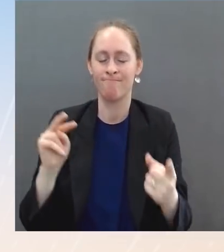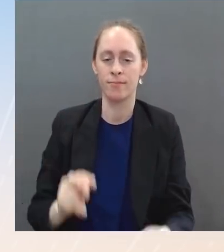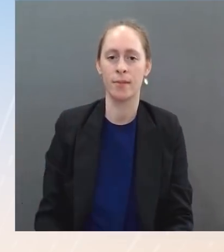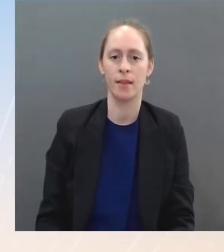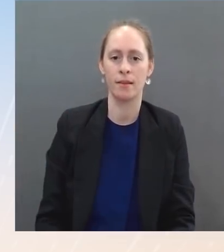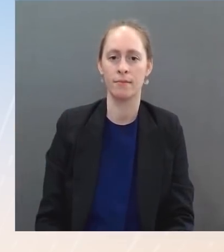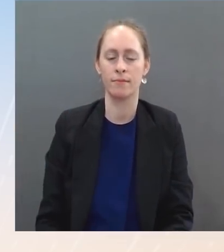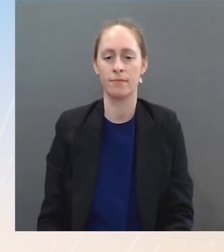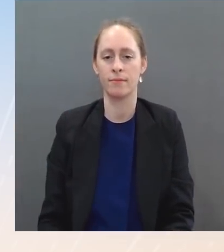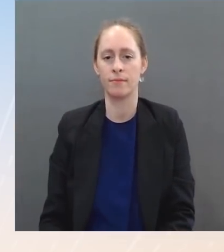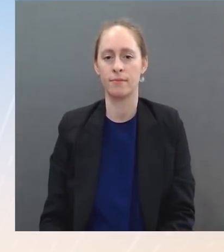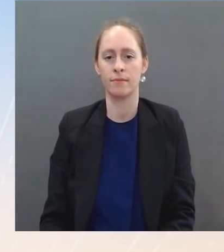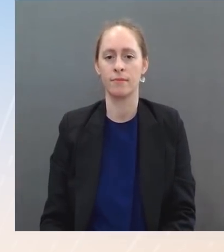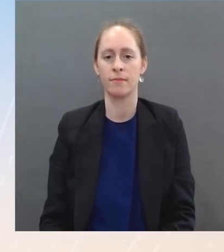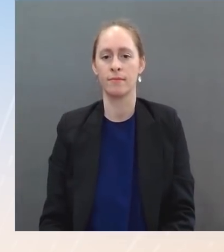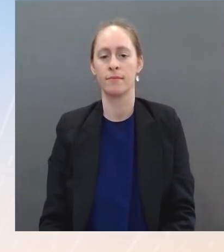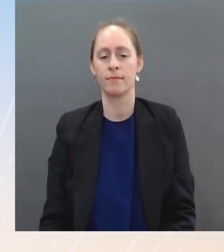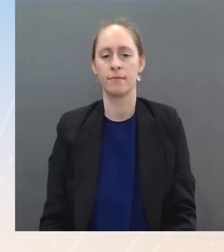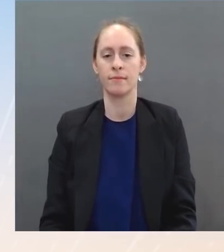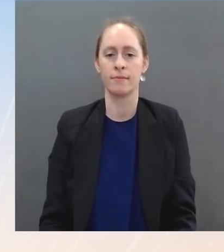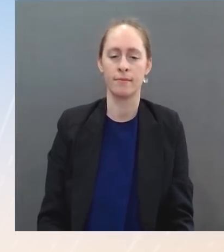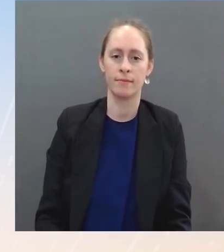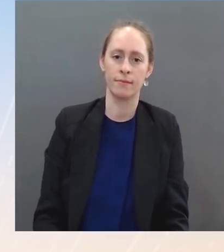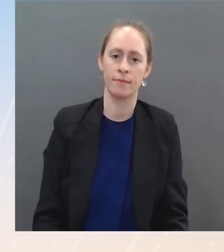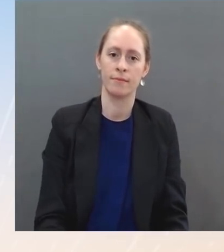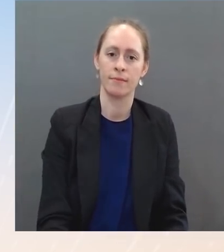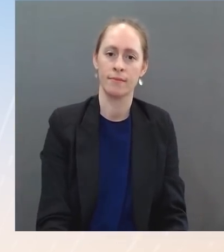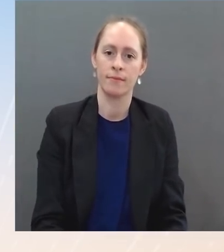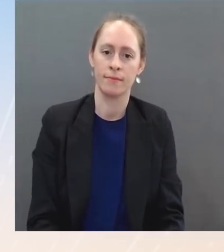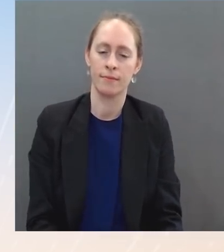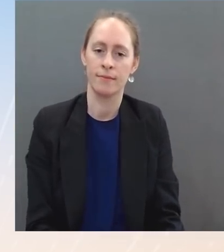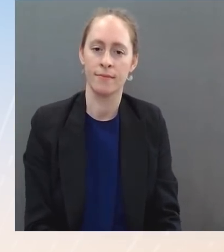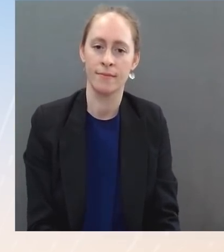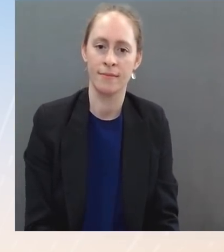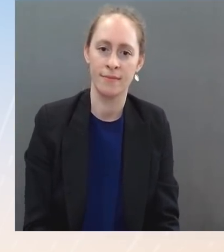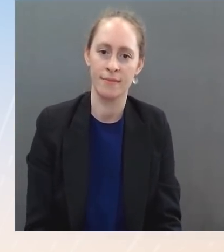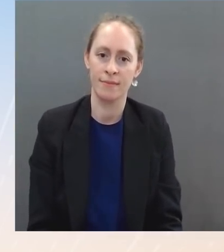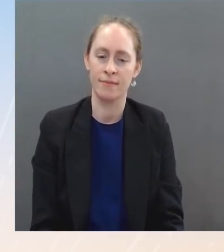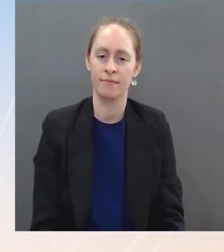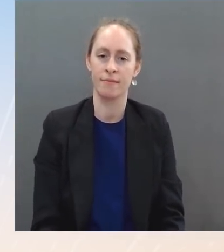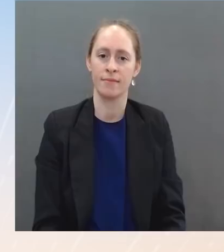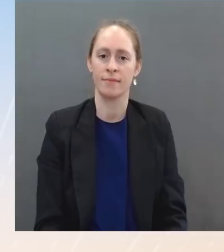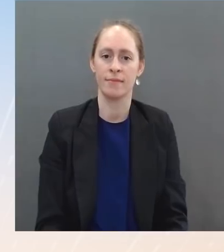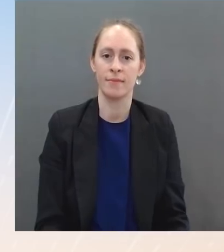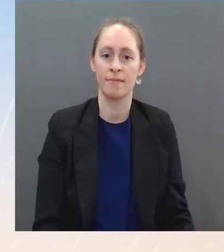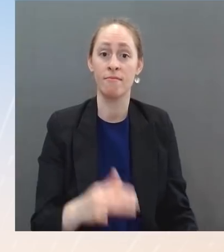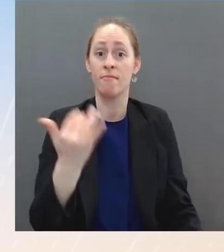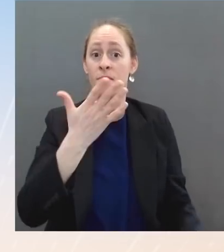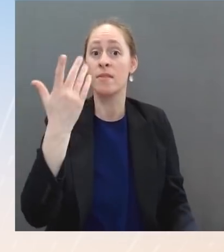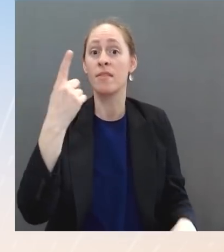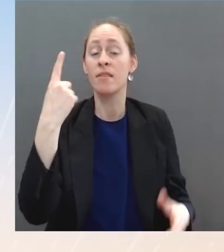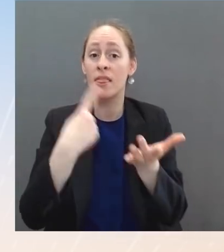from a U.S. airbase in Germany into contested airspace over Ukraine -- the MiG-29s. Otherwise, before Bucha,